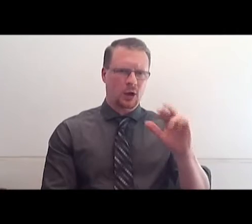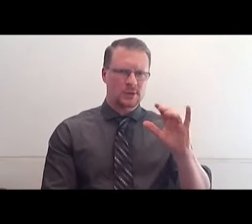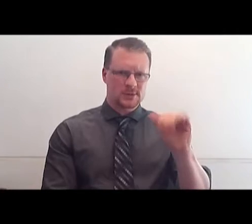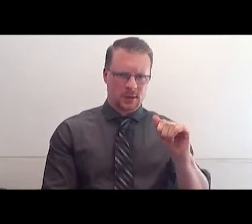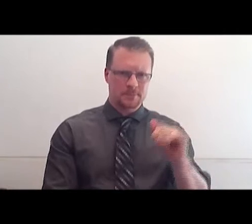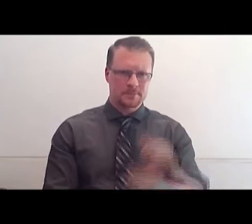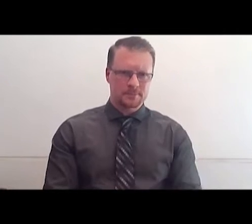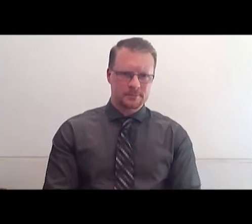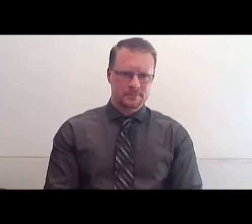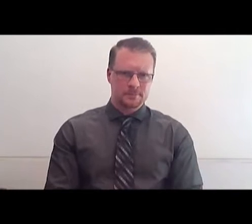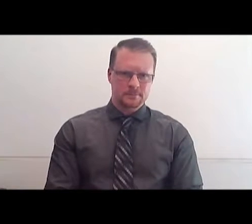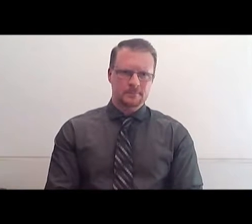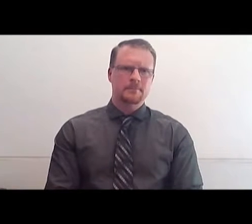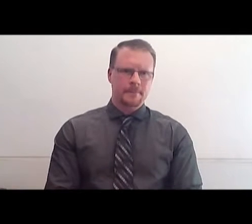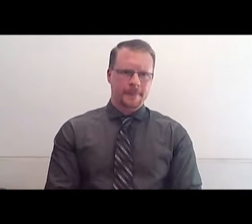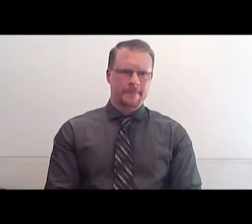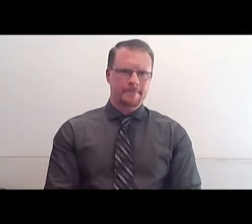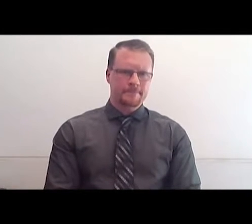Dr. Tervalon and Murray-Garcia